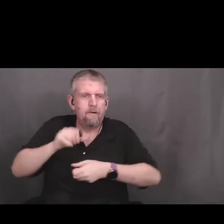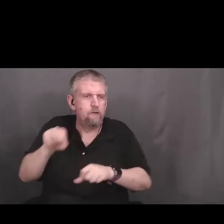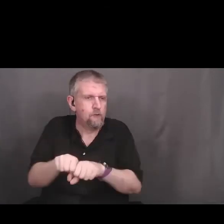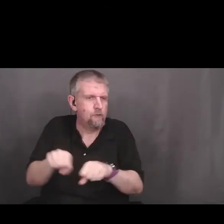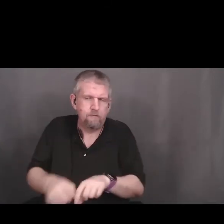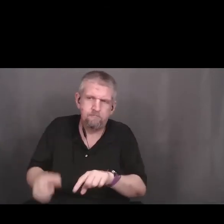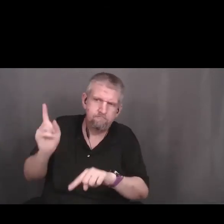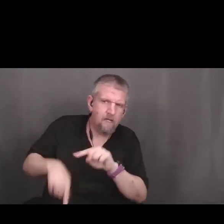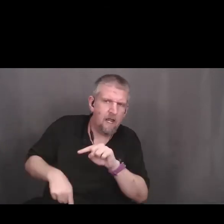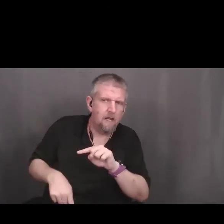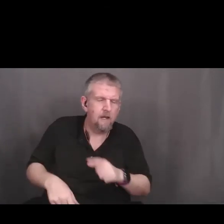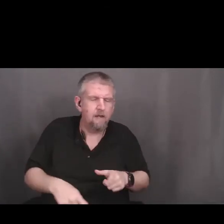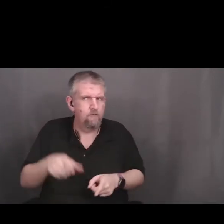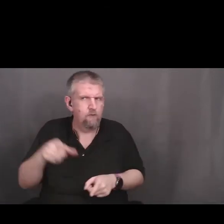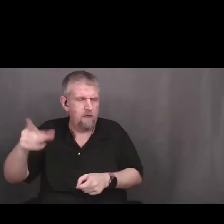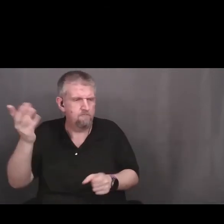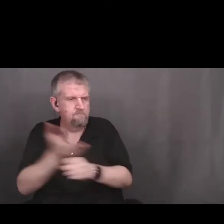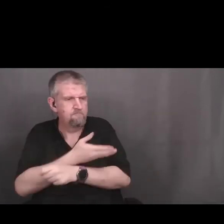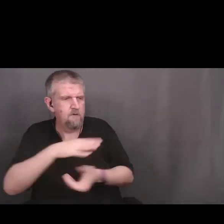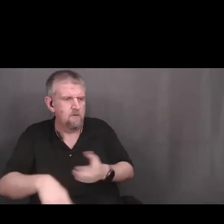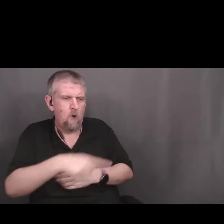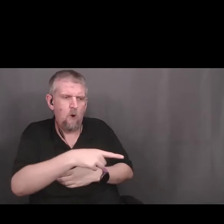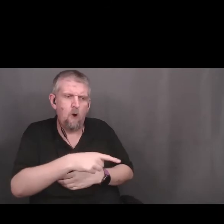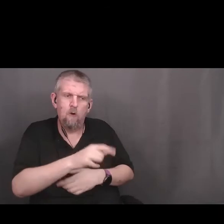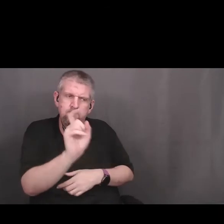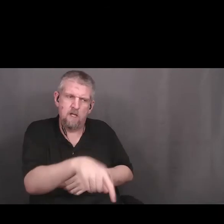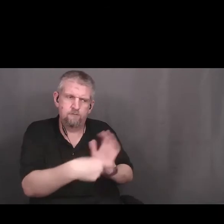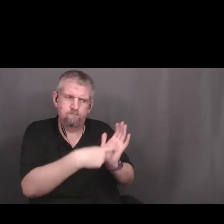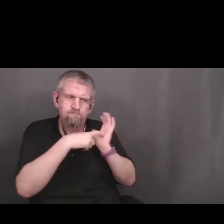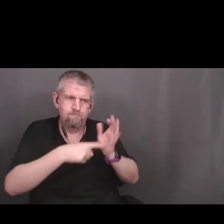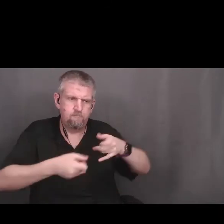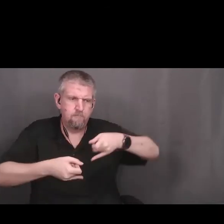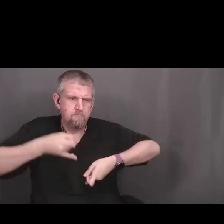but you were terminated because they would not allow for that accommodation.